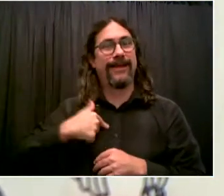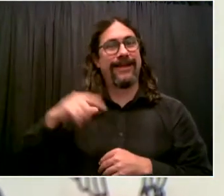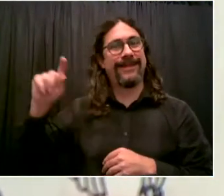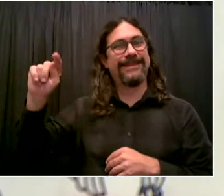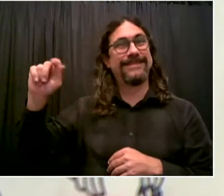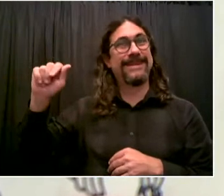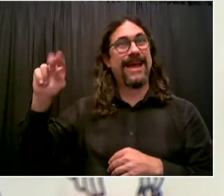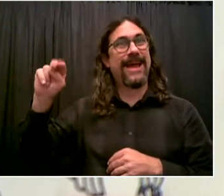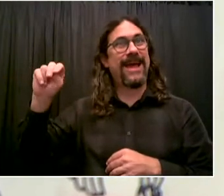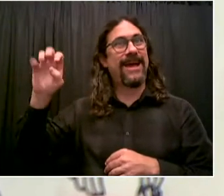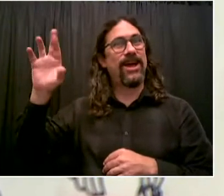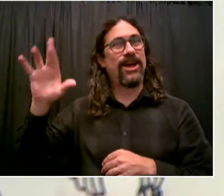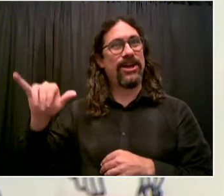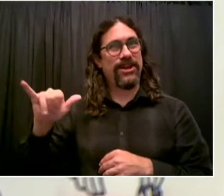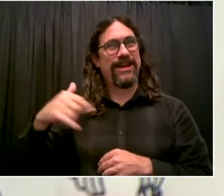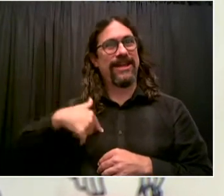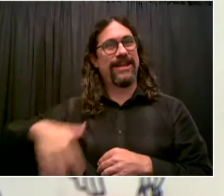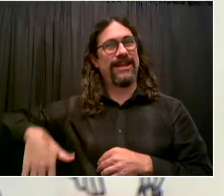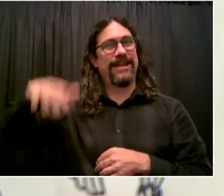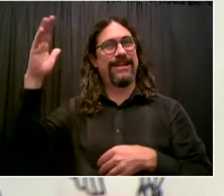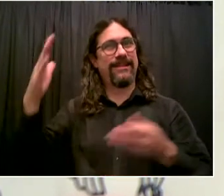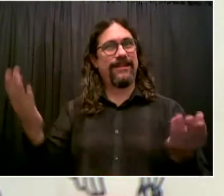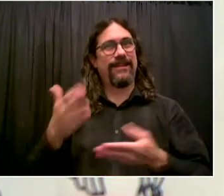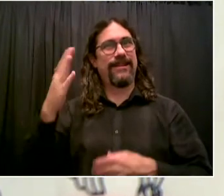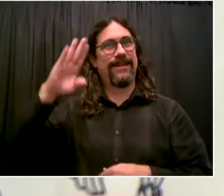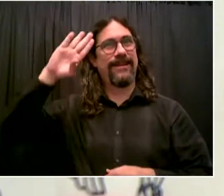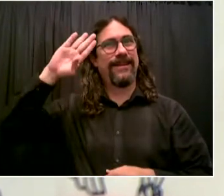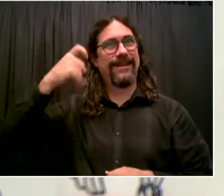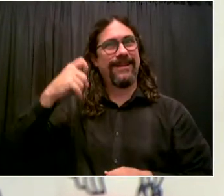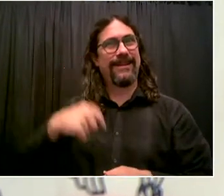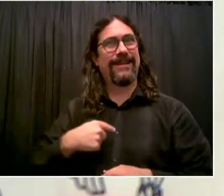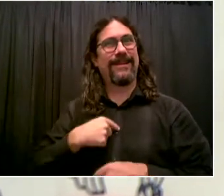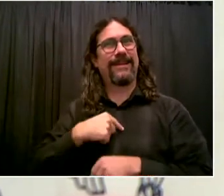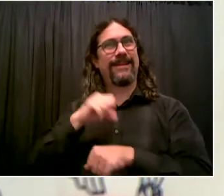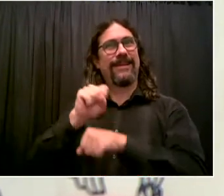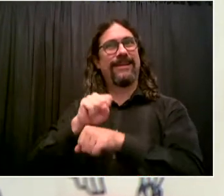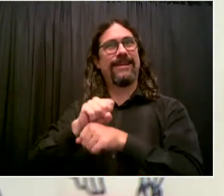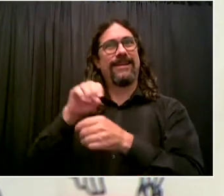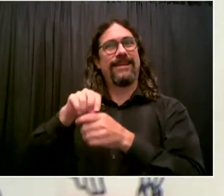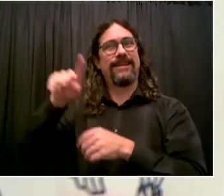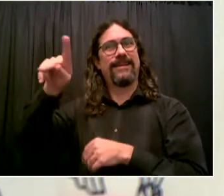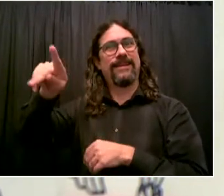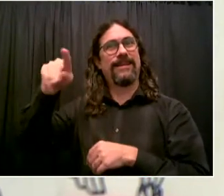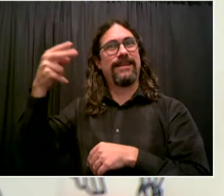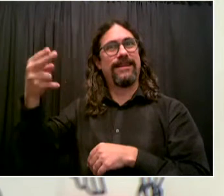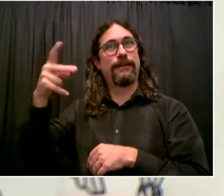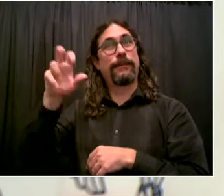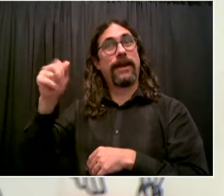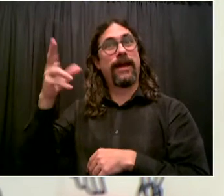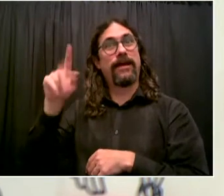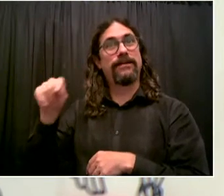SPEAK LOUDER. MY NAME IS TANNERY REYES. I WORKED FOR